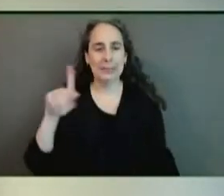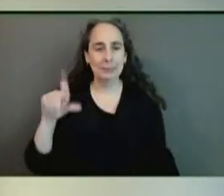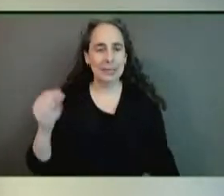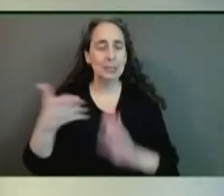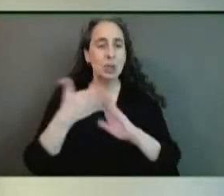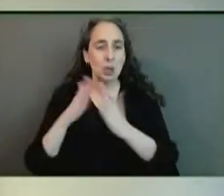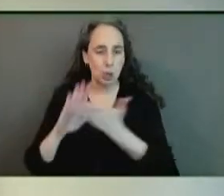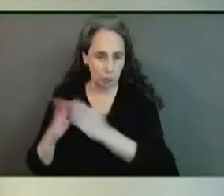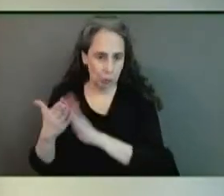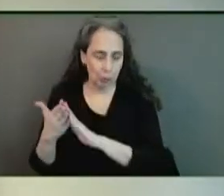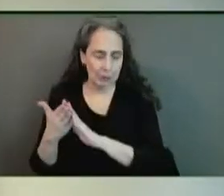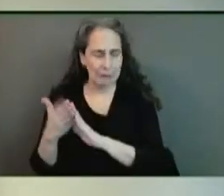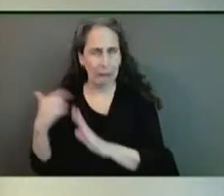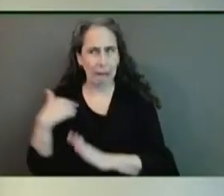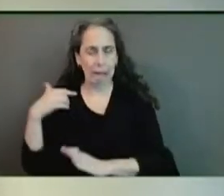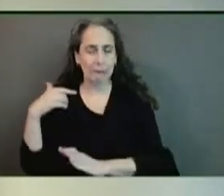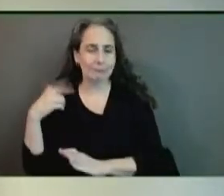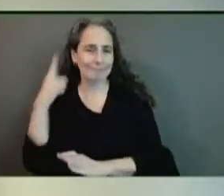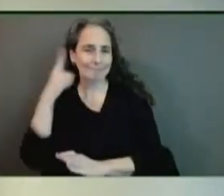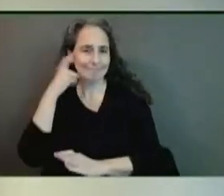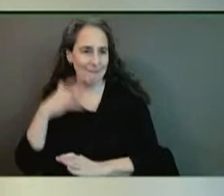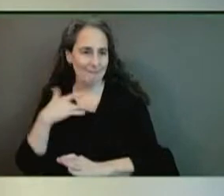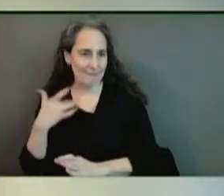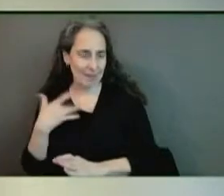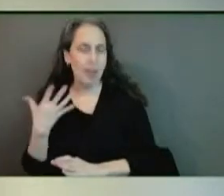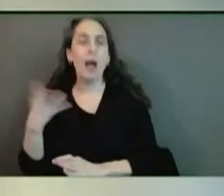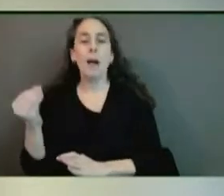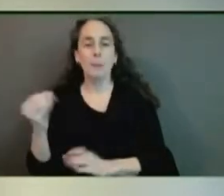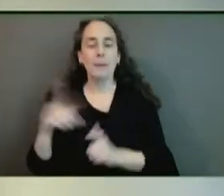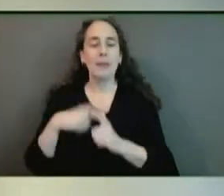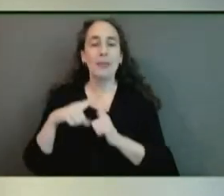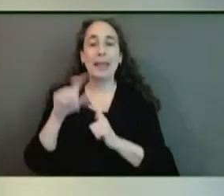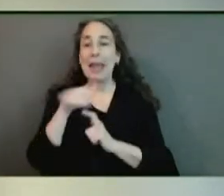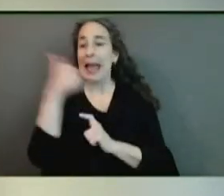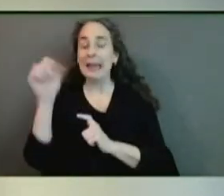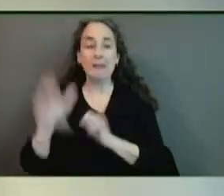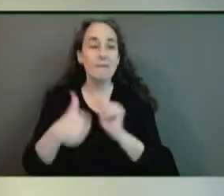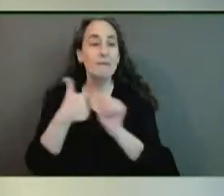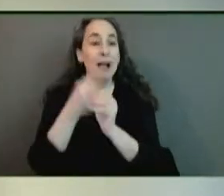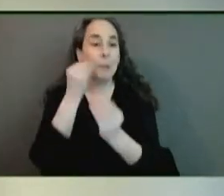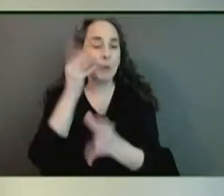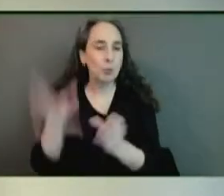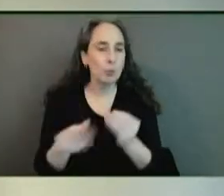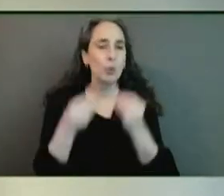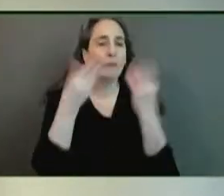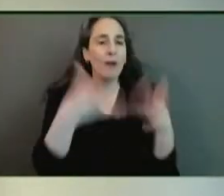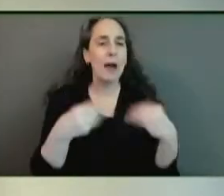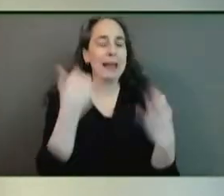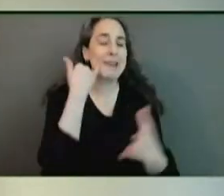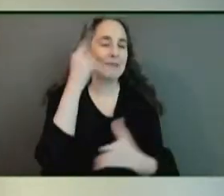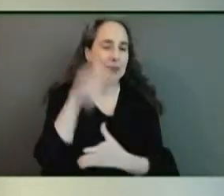form for the M.C.P.S. cmuni , I suspect and then we would be